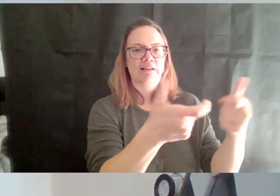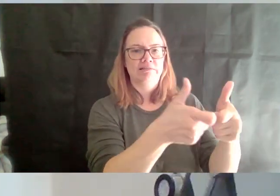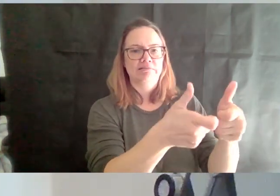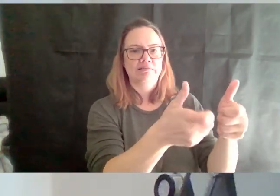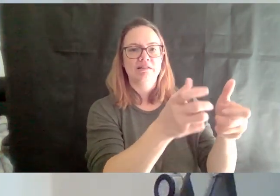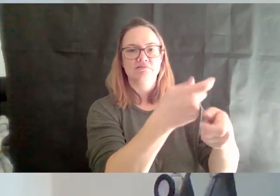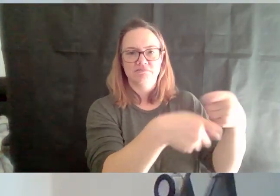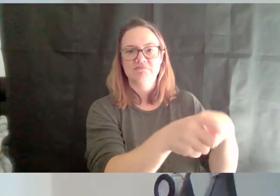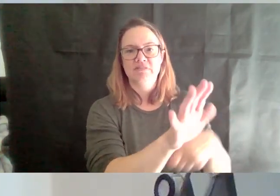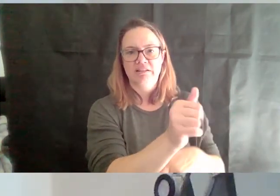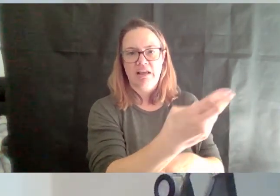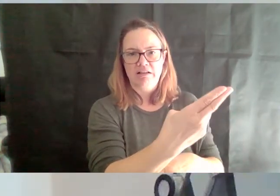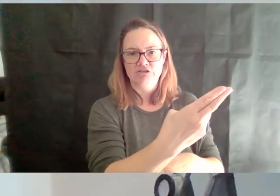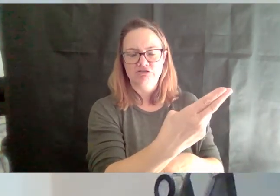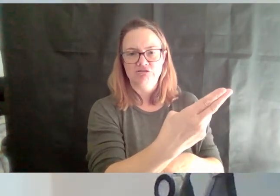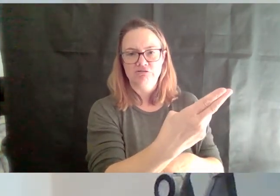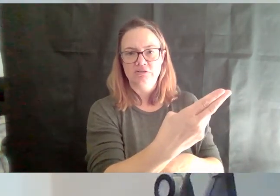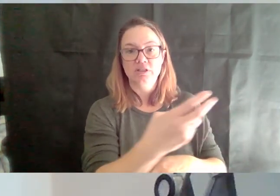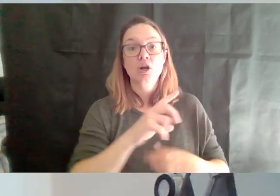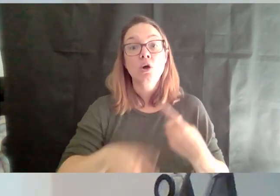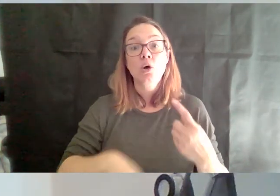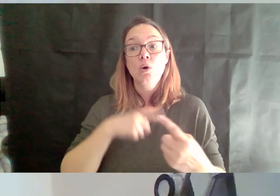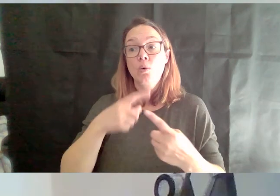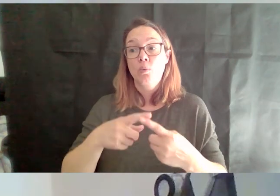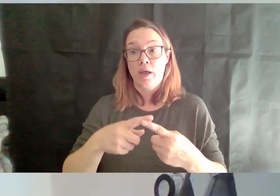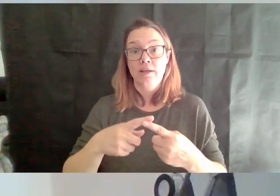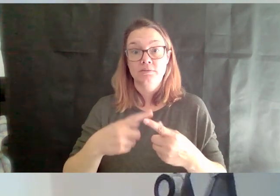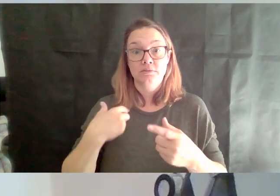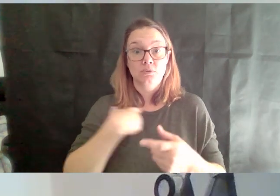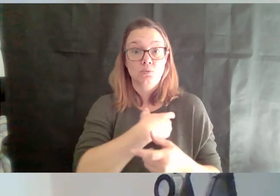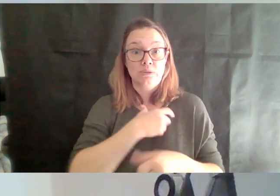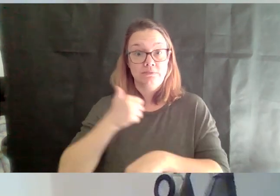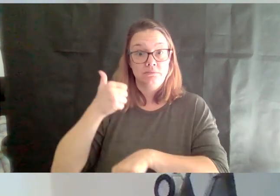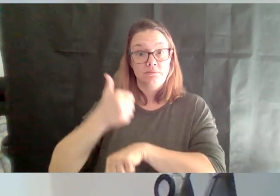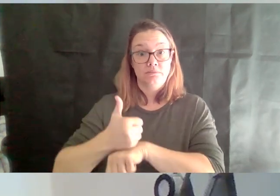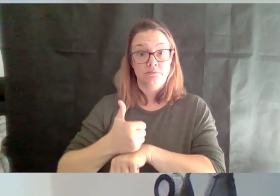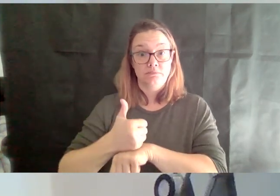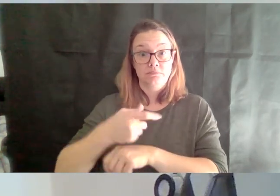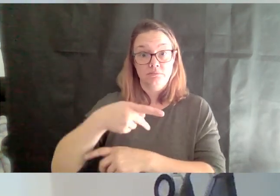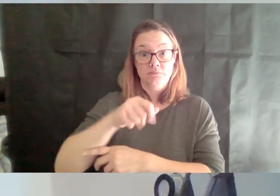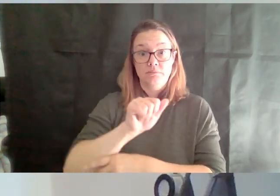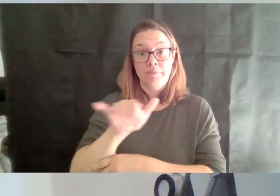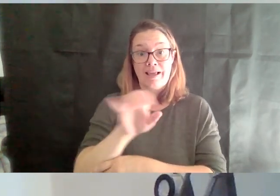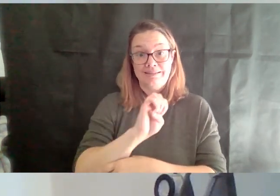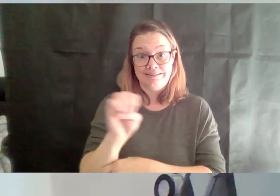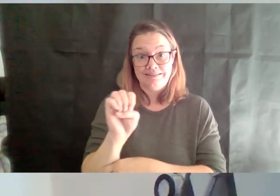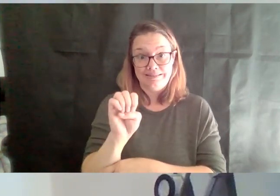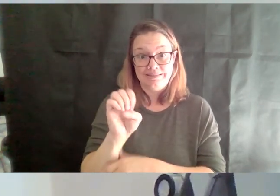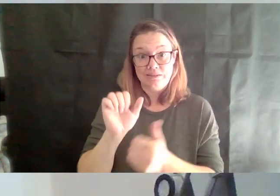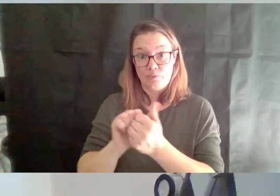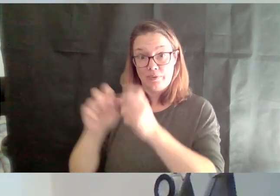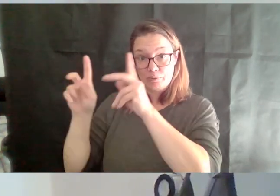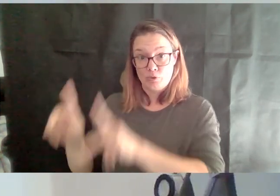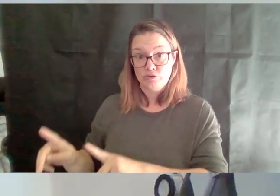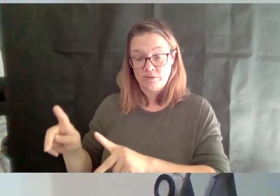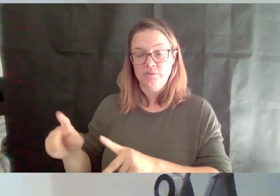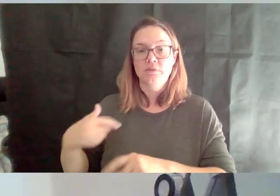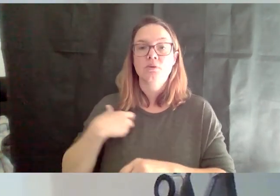When we create budgets with a new PFS participate, we explain how we prioritize our payments. We always start with rent, since housing